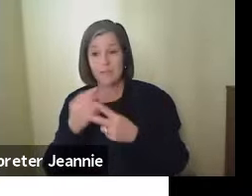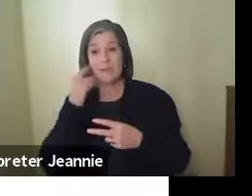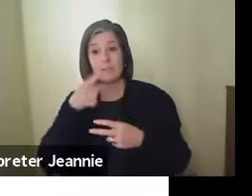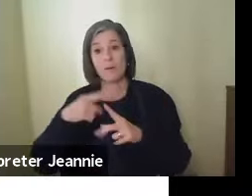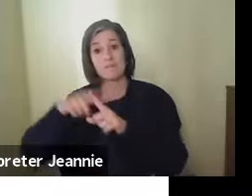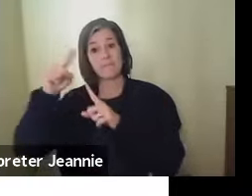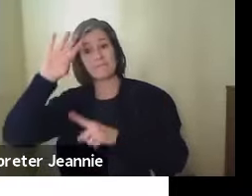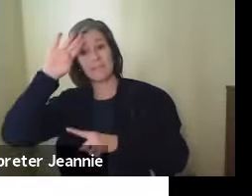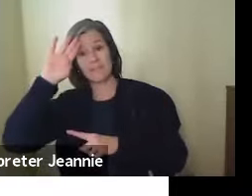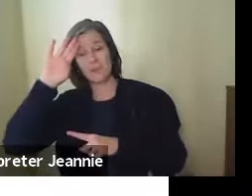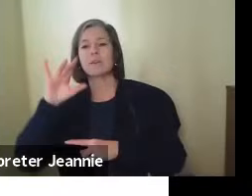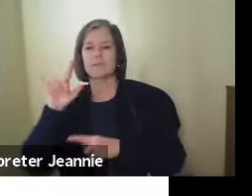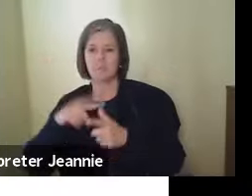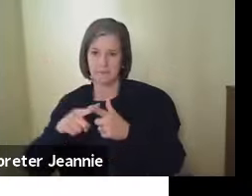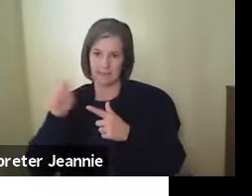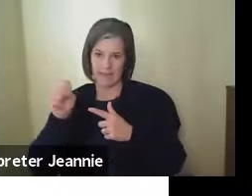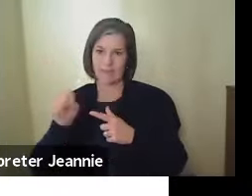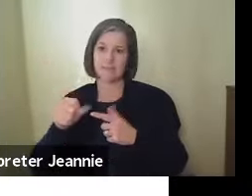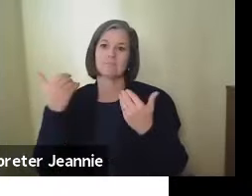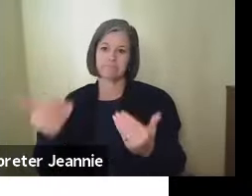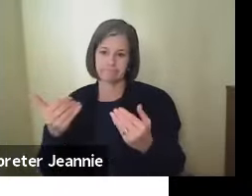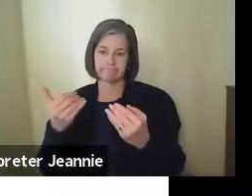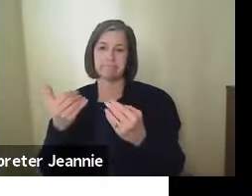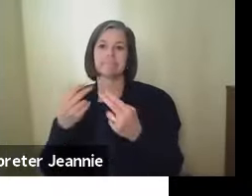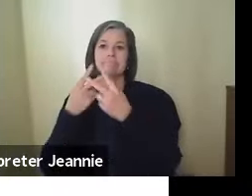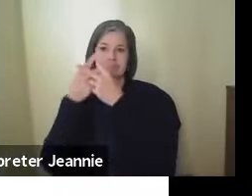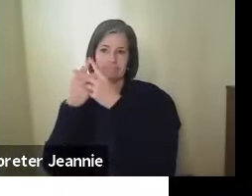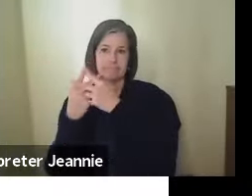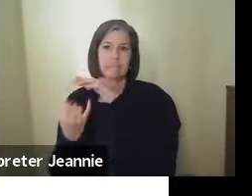you probably do need to go ahead and self-isolate and get a test